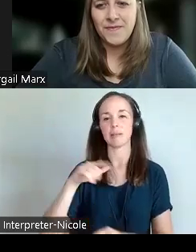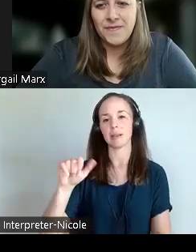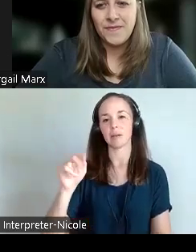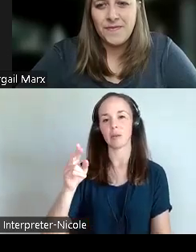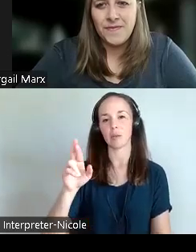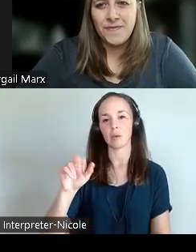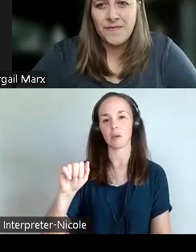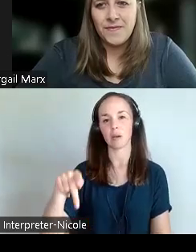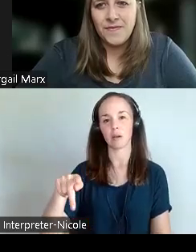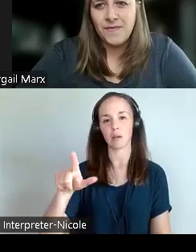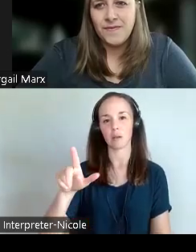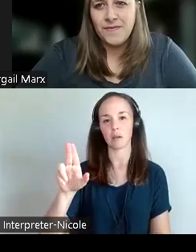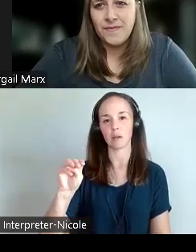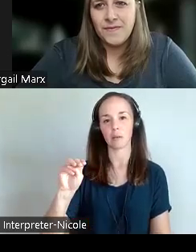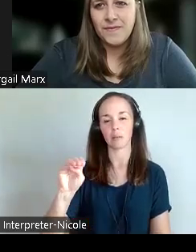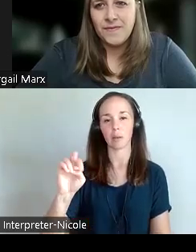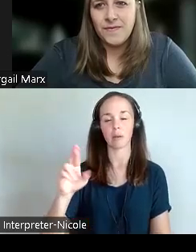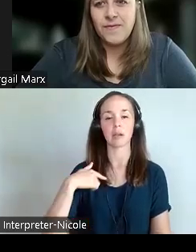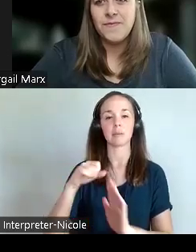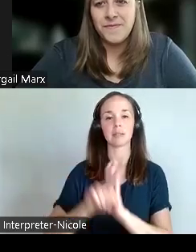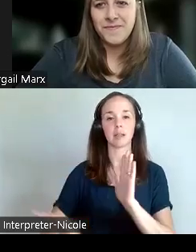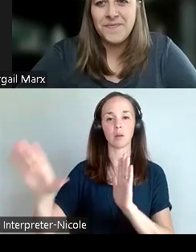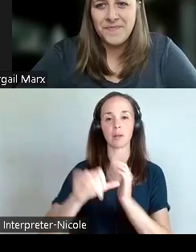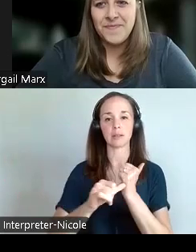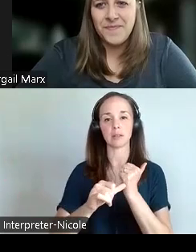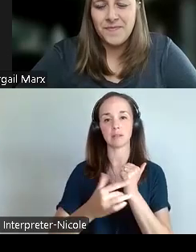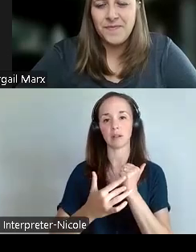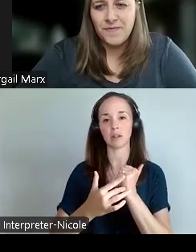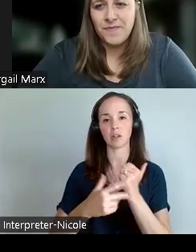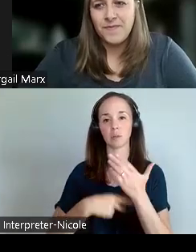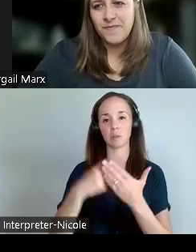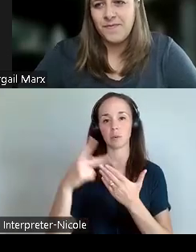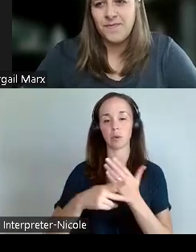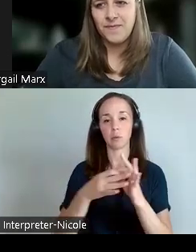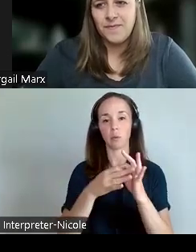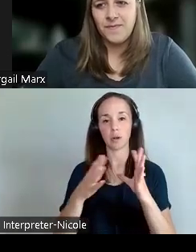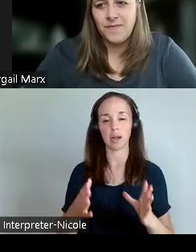I am the Statewide Assistive Technology Program Coordinator for the State of Wisconsin.